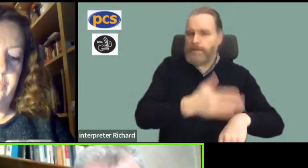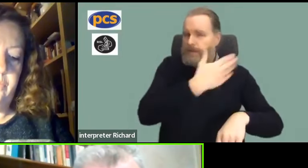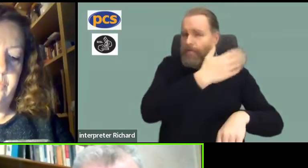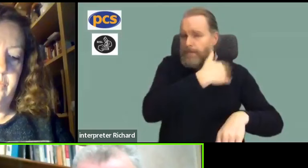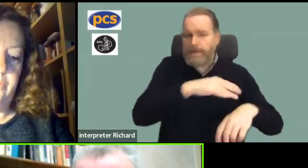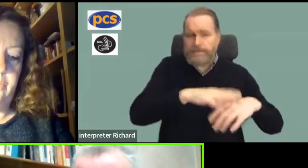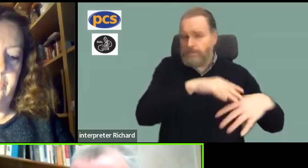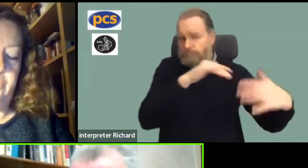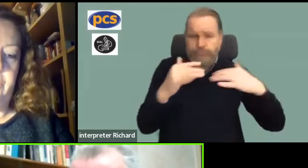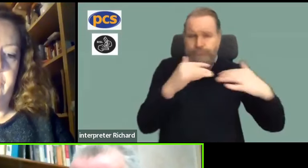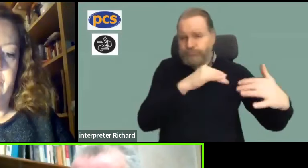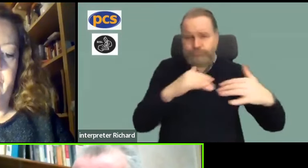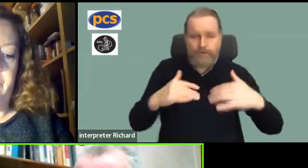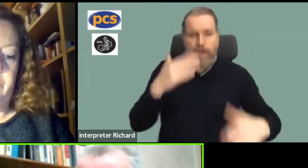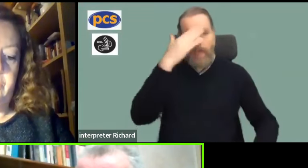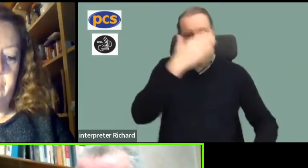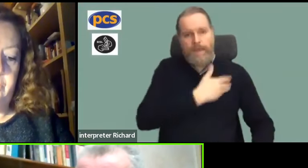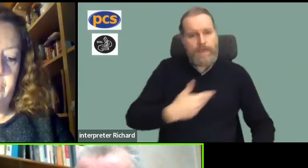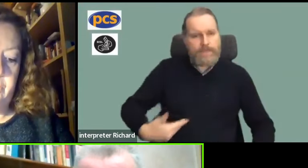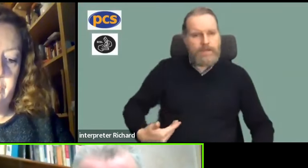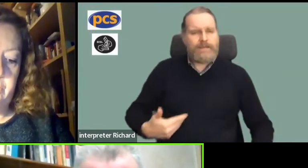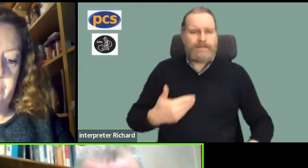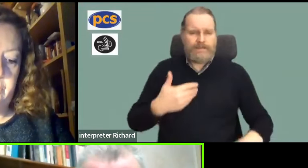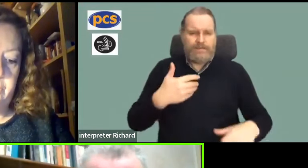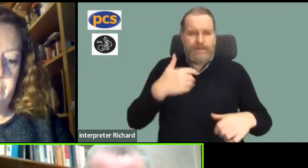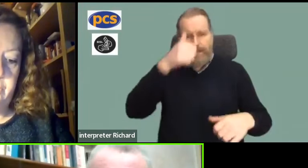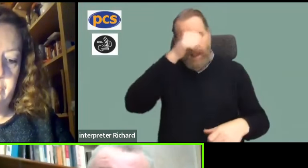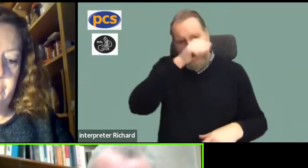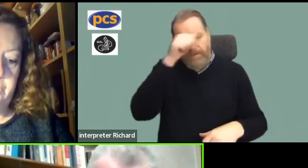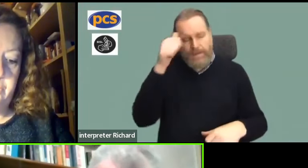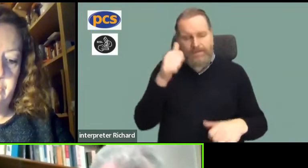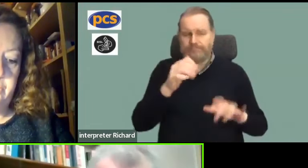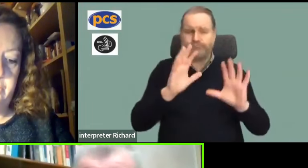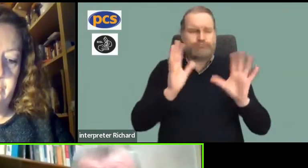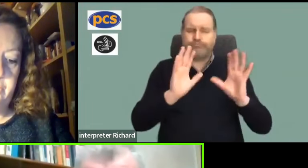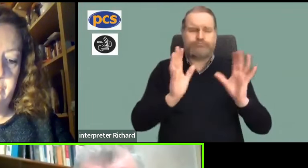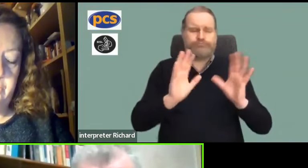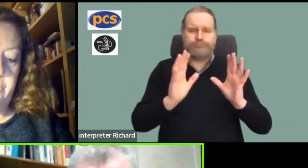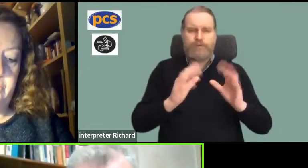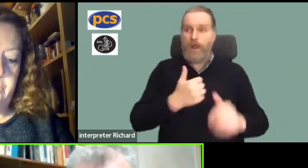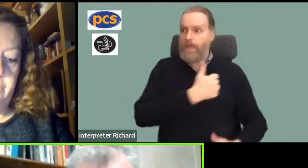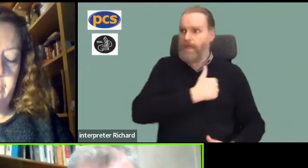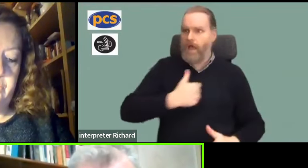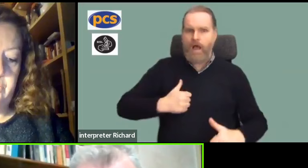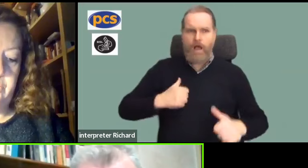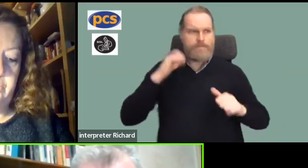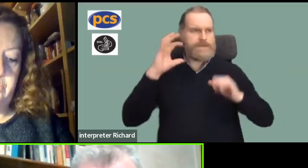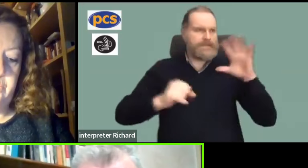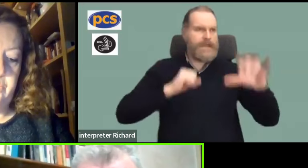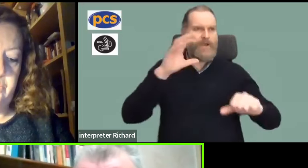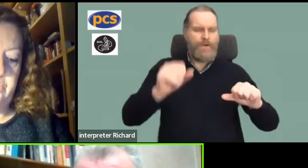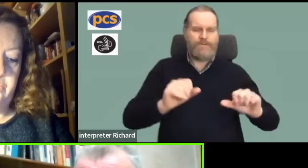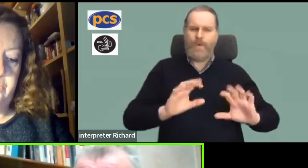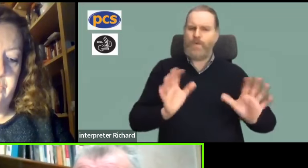in recent in recent days, raising over not in recent days are raising out not just media interviews, but contact with politicians This issue has arisen This issue has arisen in terms